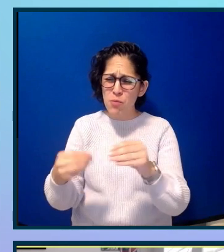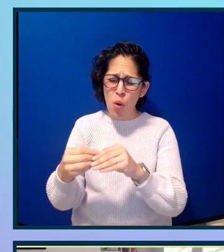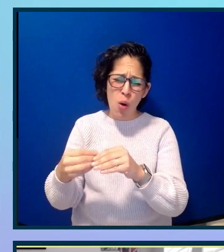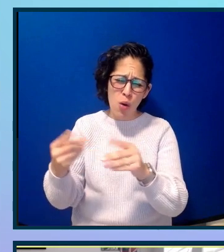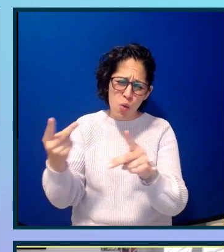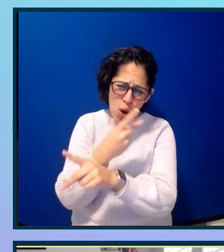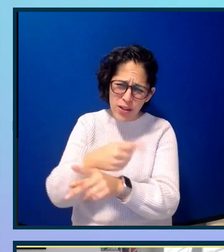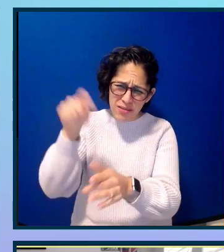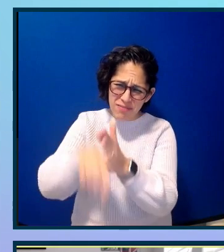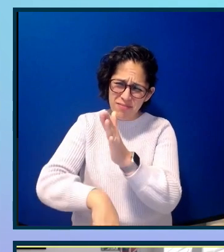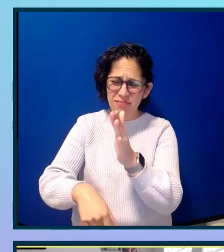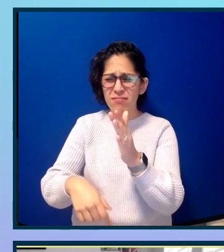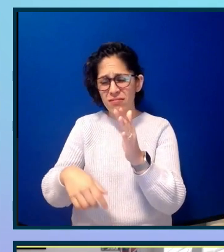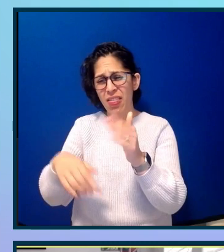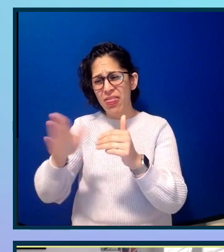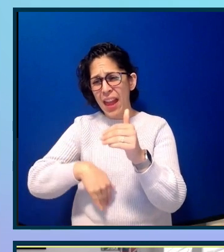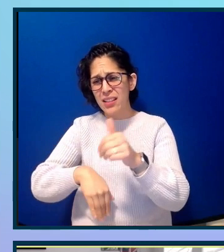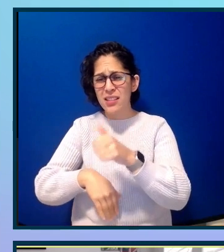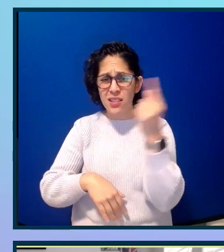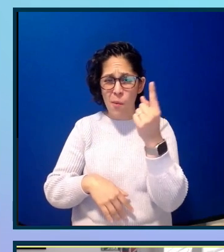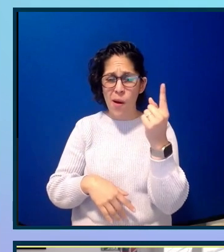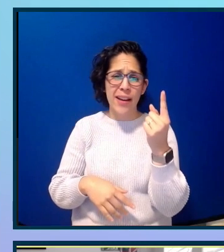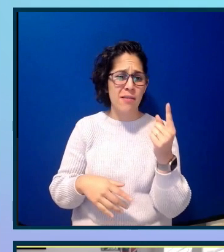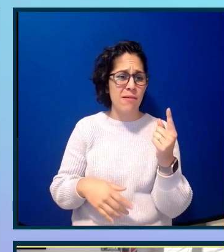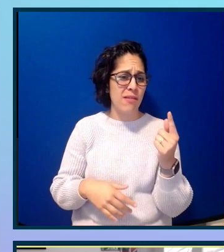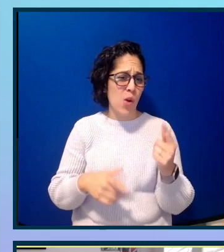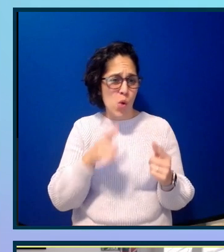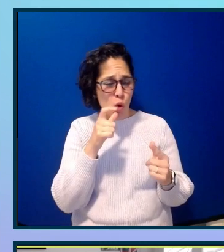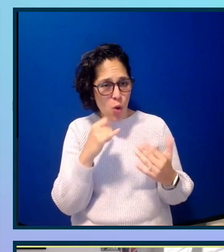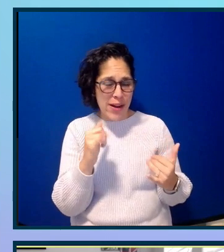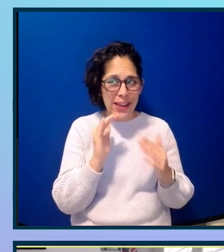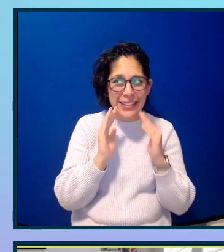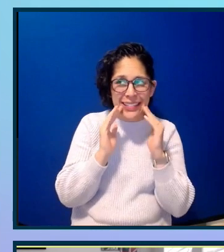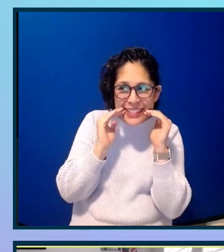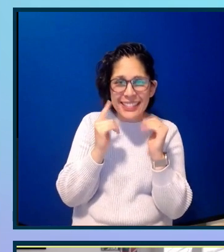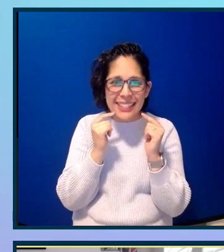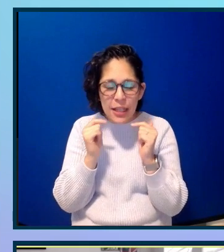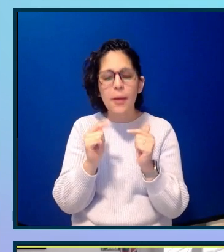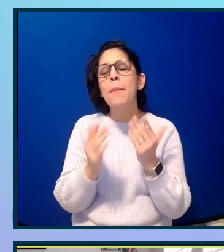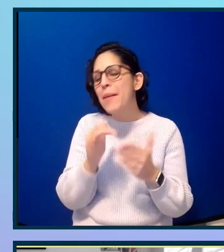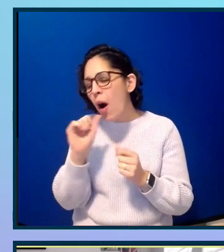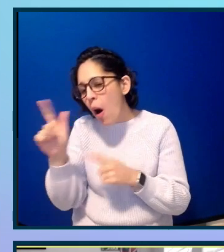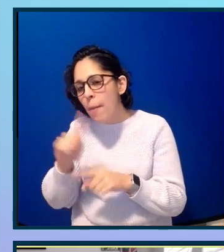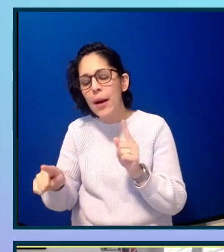than it would be for probably most of the people who are smiling, maybe not all, but most of the people who are smiling right now